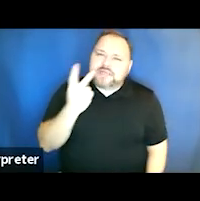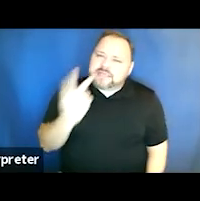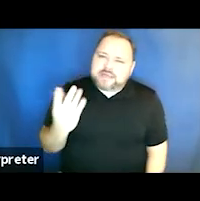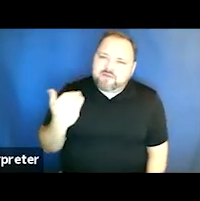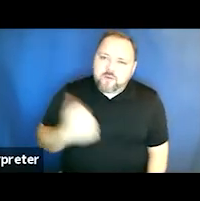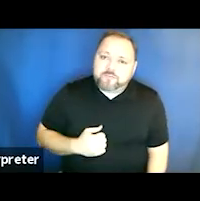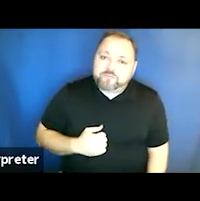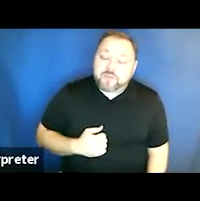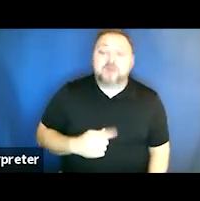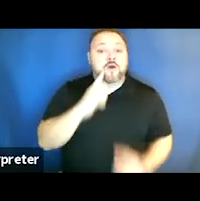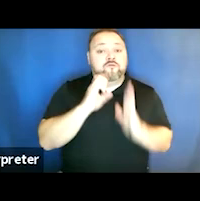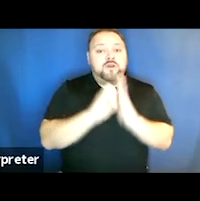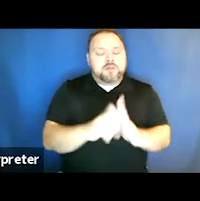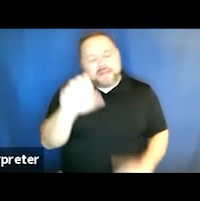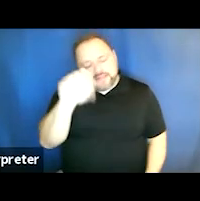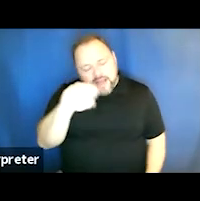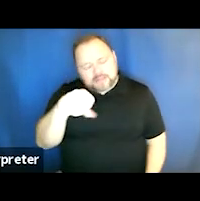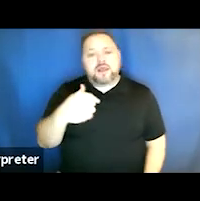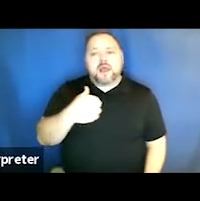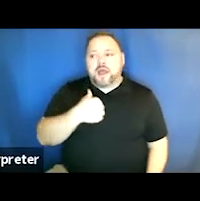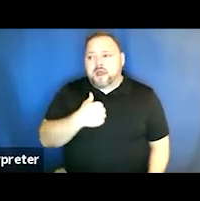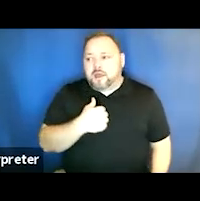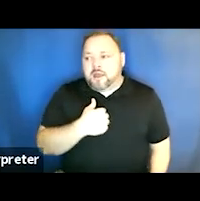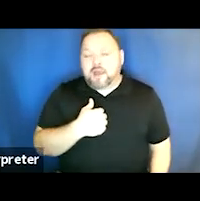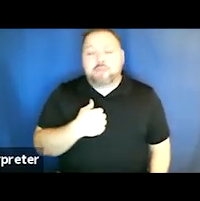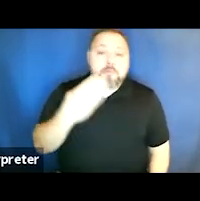For example, yes, I'm a blue-eyed, blonde haired,